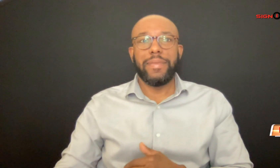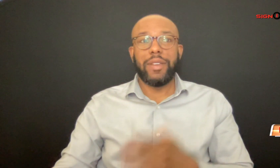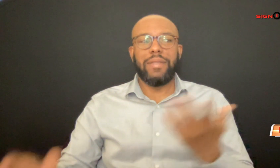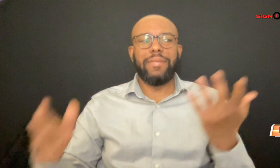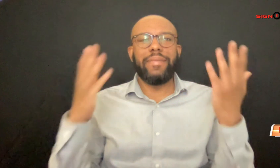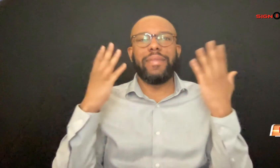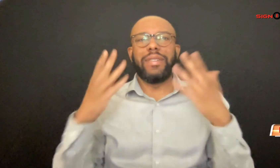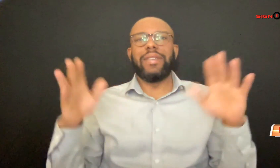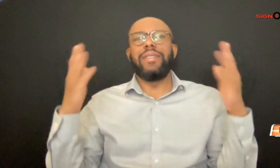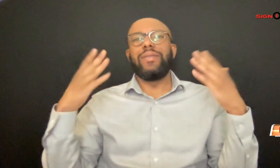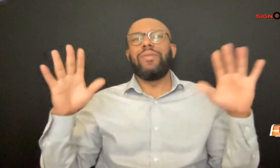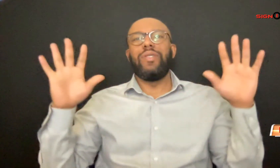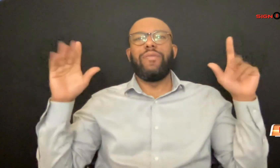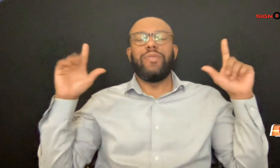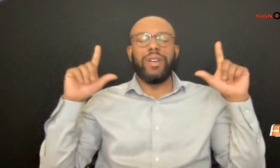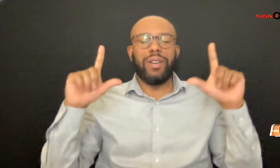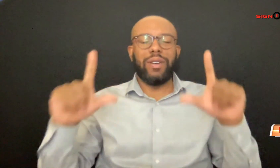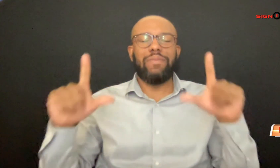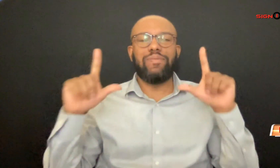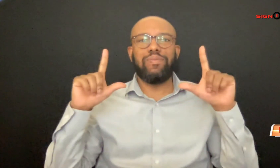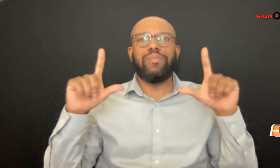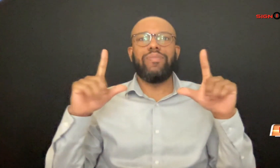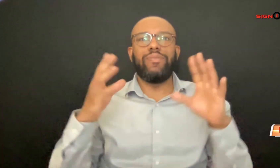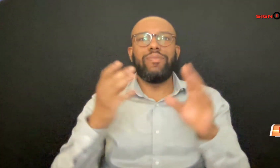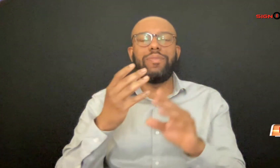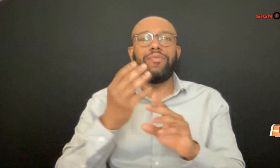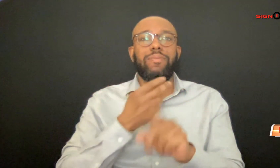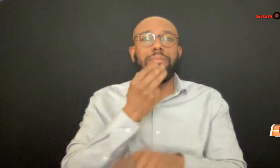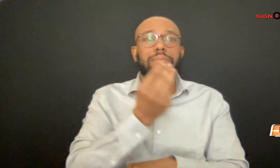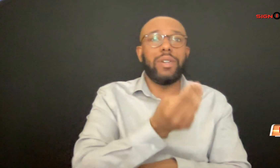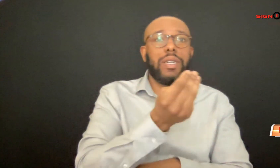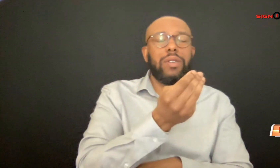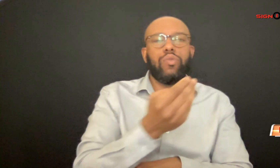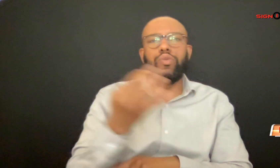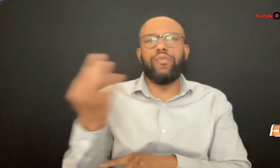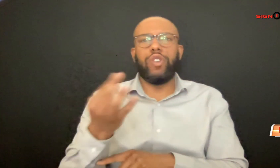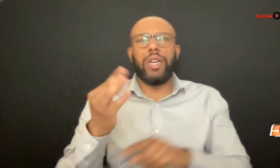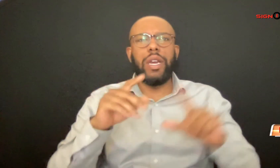and that's it for today Sign1News will be broadcasting updates Monday through Friday